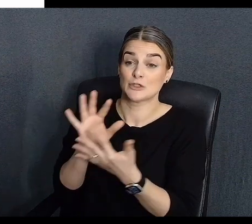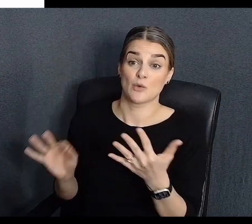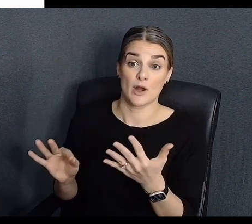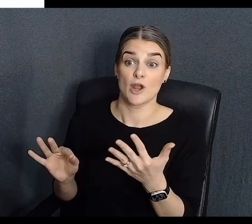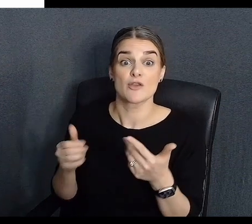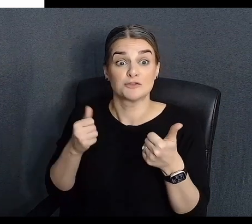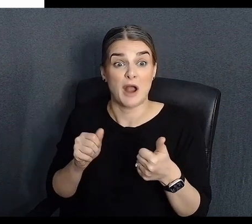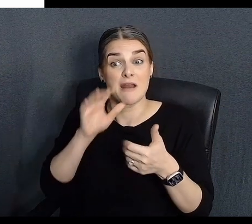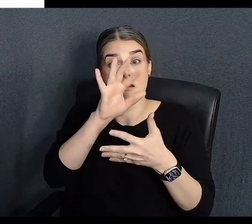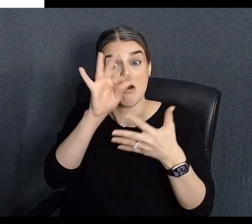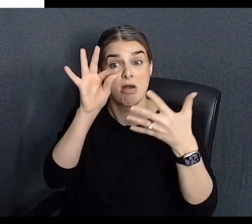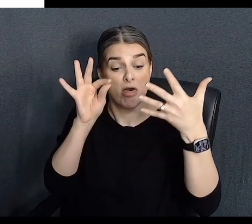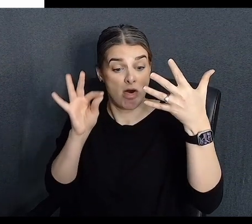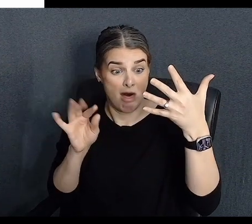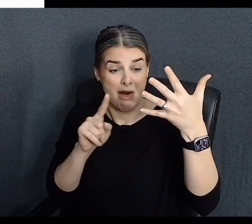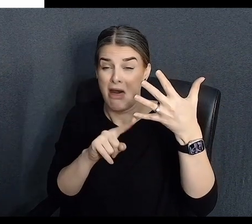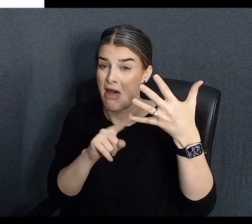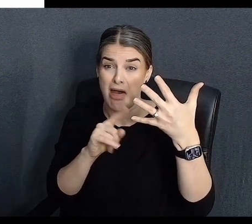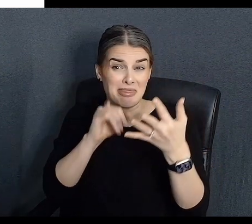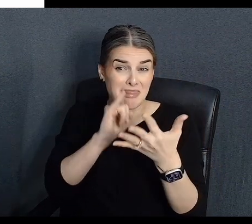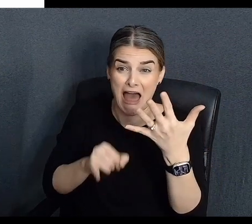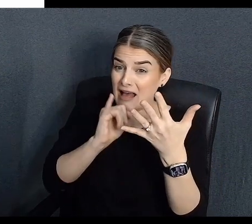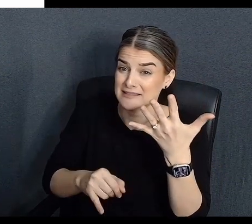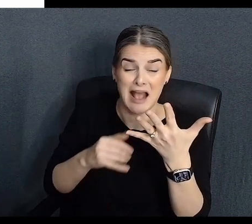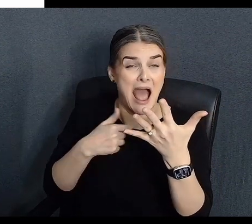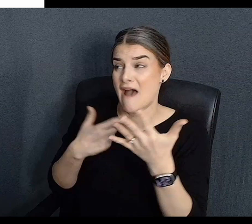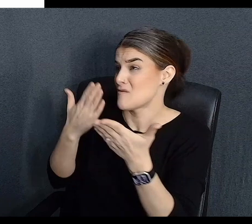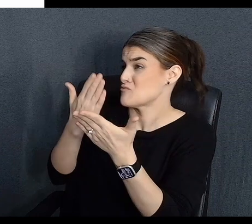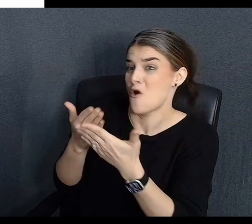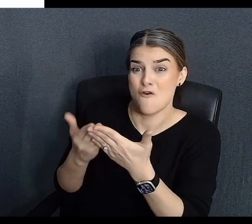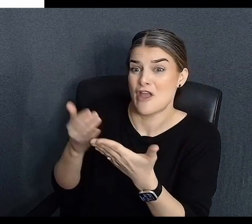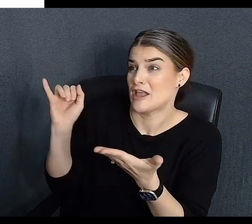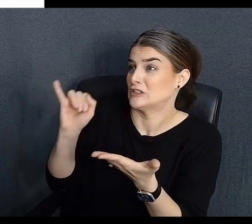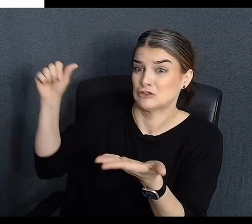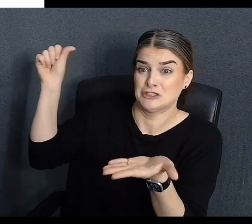and you need to have proof that you've tried, say, insurance, and were denied before that they will